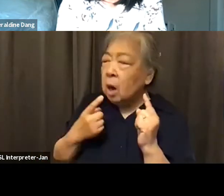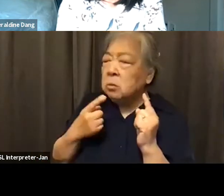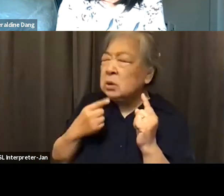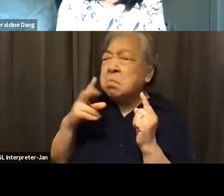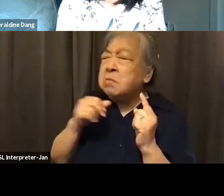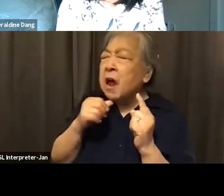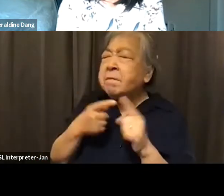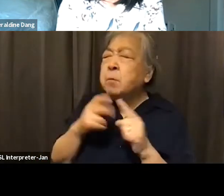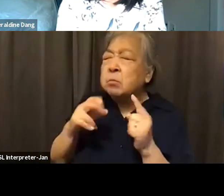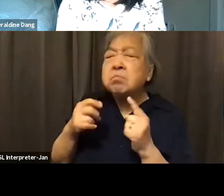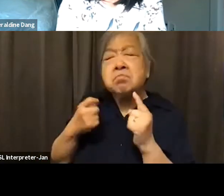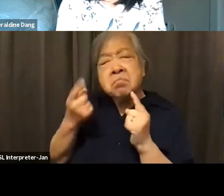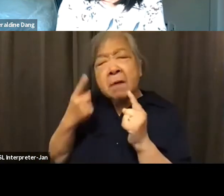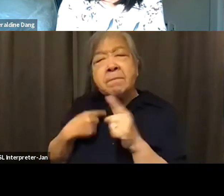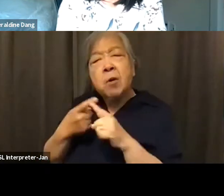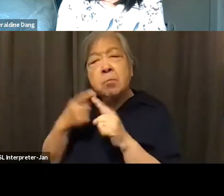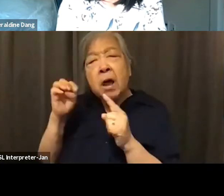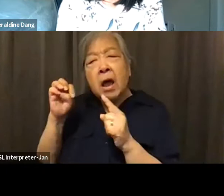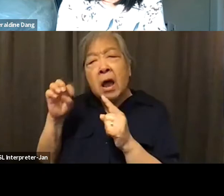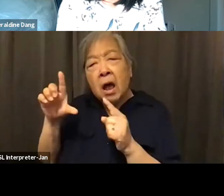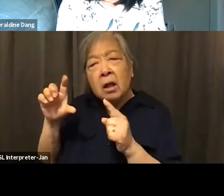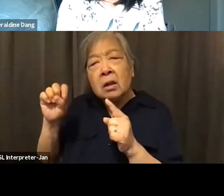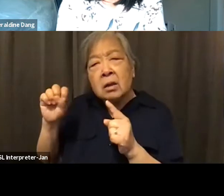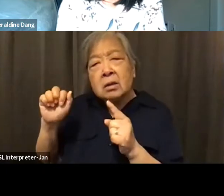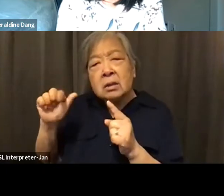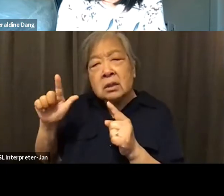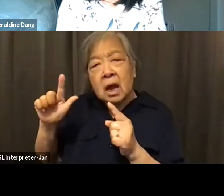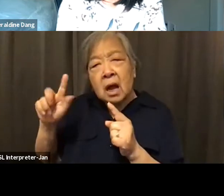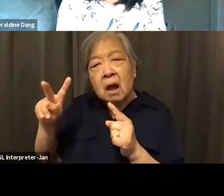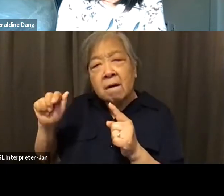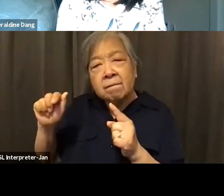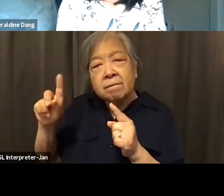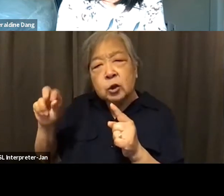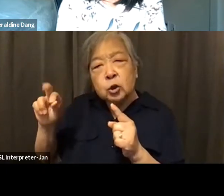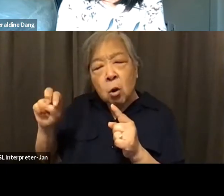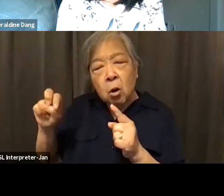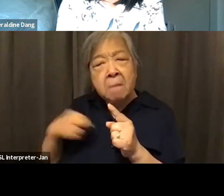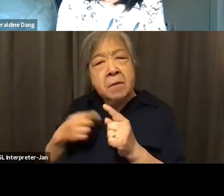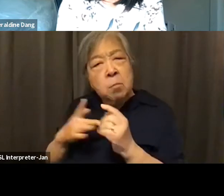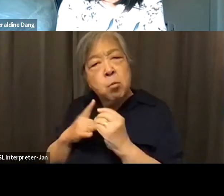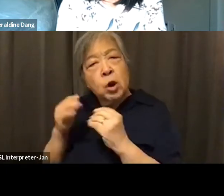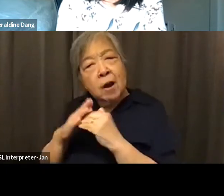I think at times I also did that because I felt more comfortable or more safe maybe saying